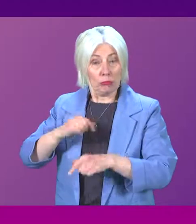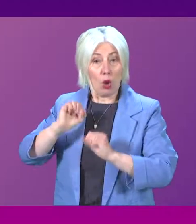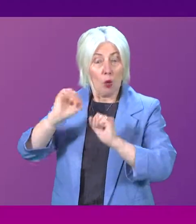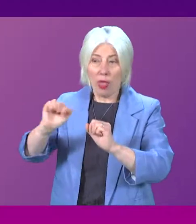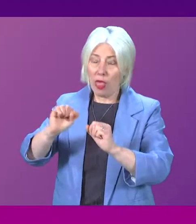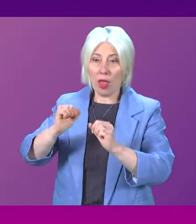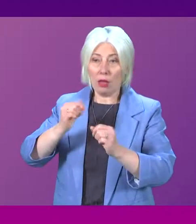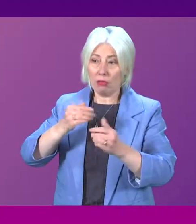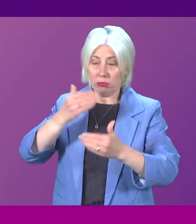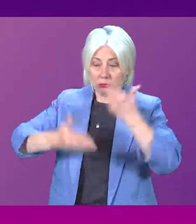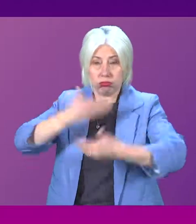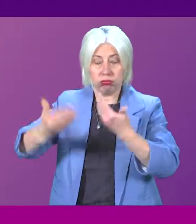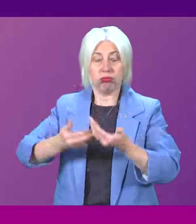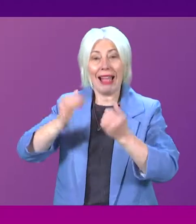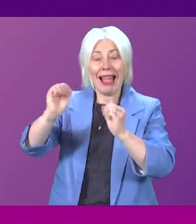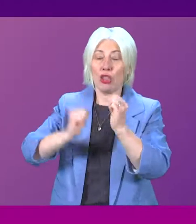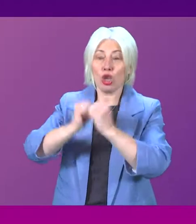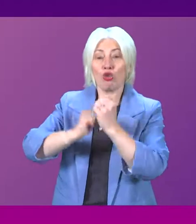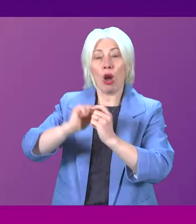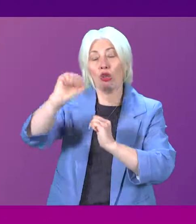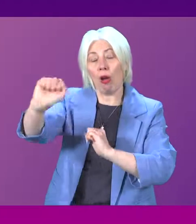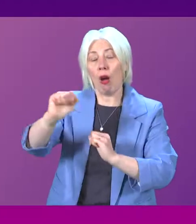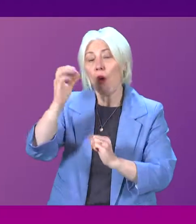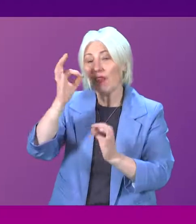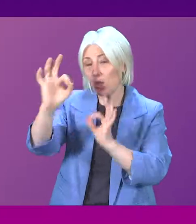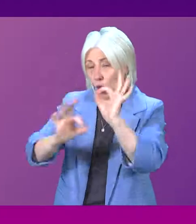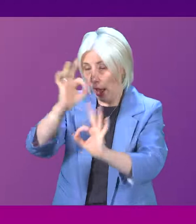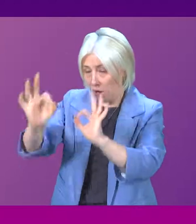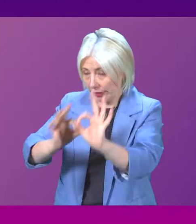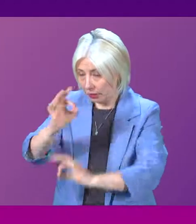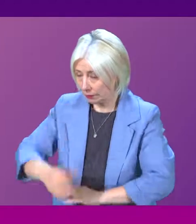the inquiry.